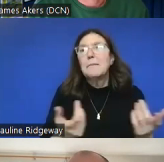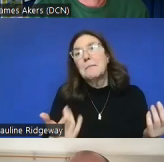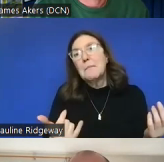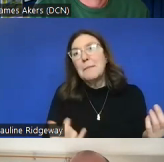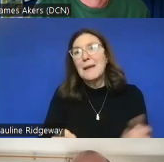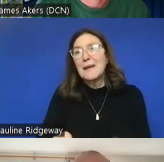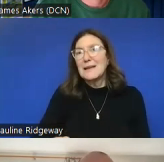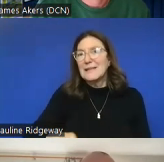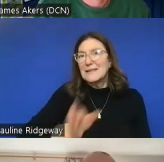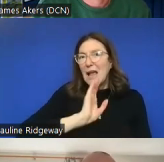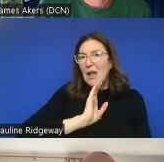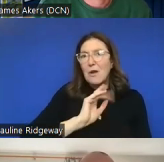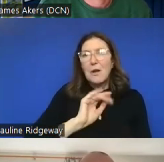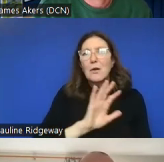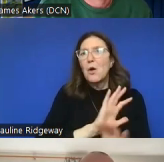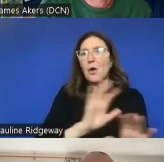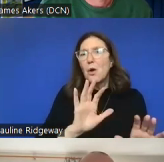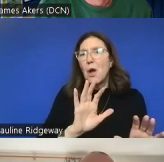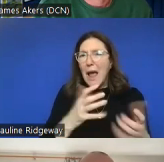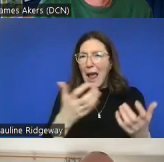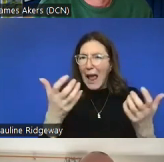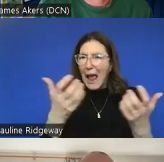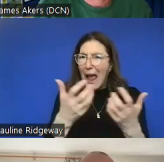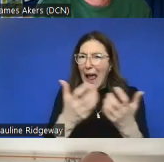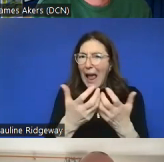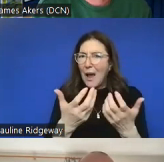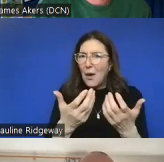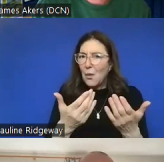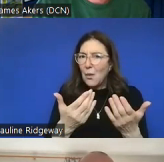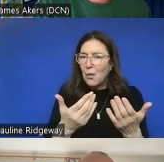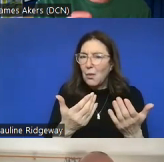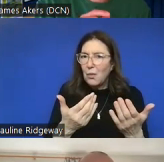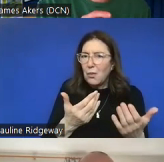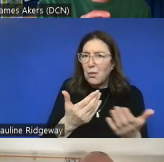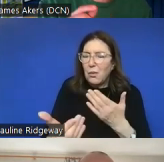How do we deal with that? It's identifying,